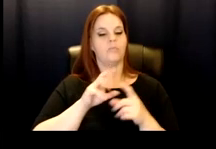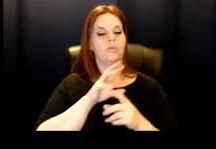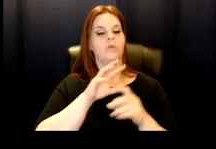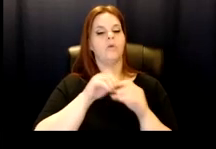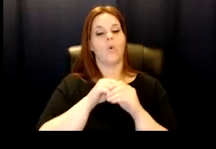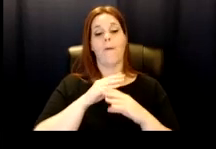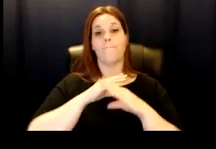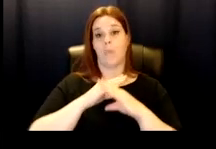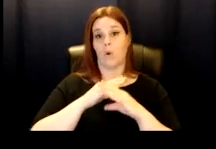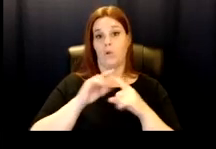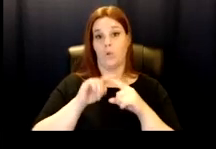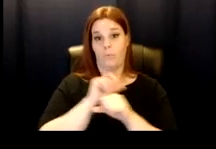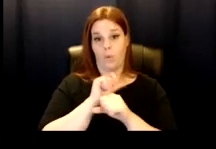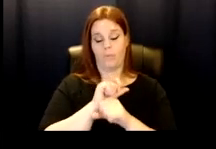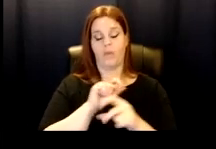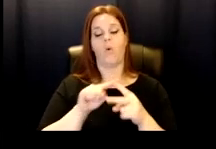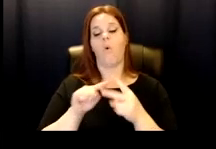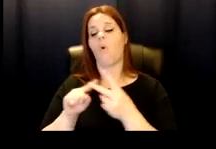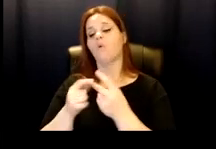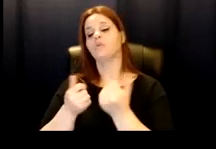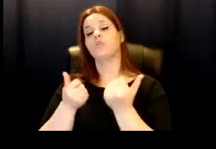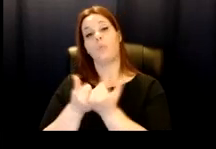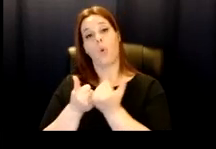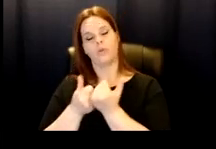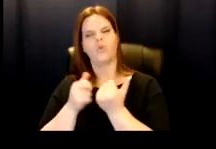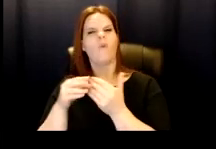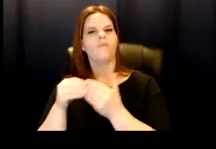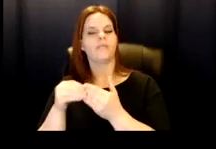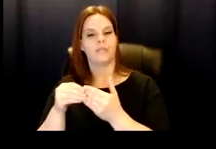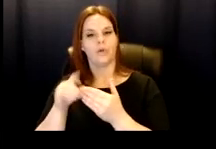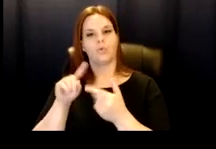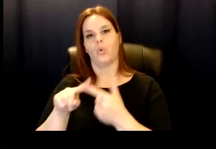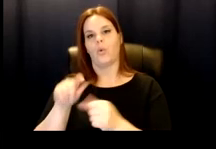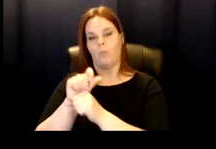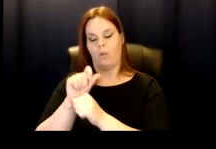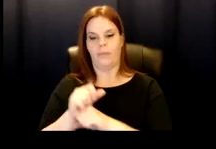or supports and facilitators of employment. And what I think is becoming a theme this